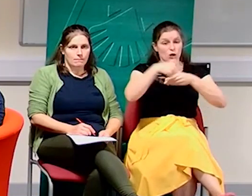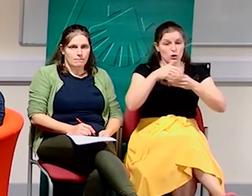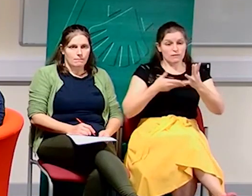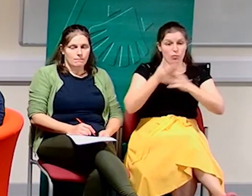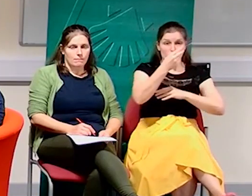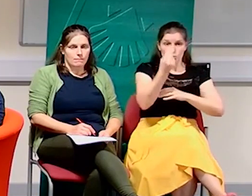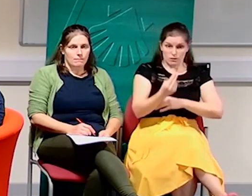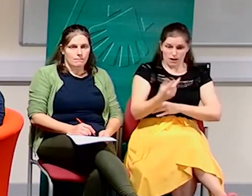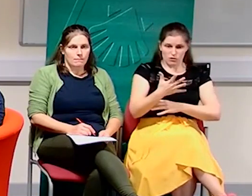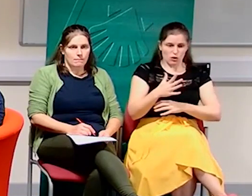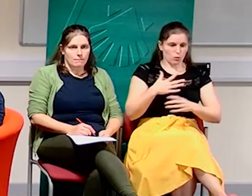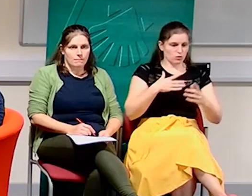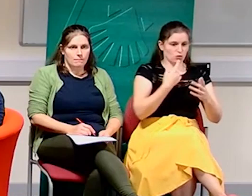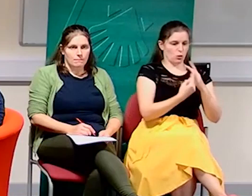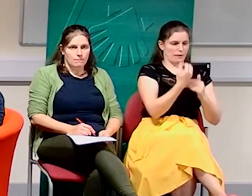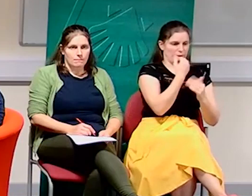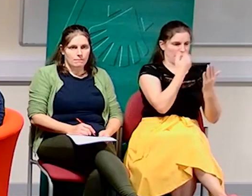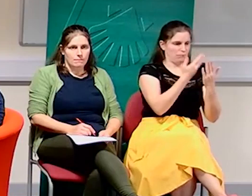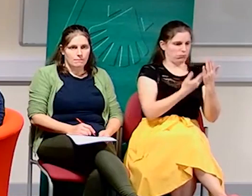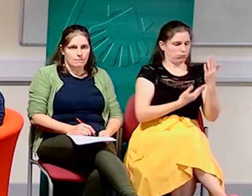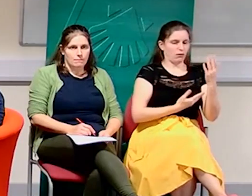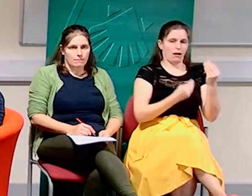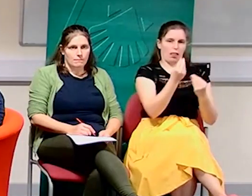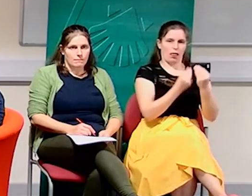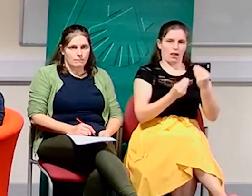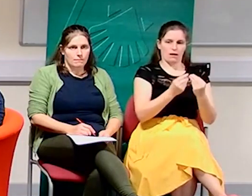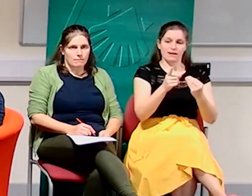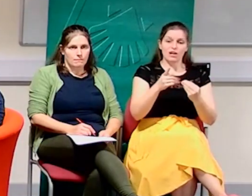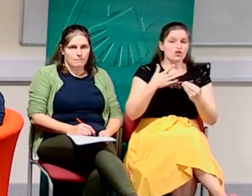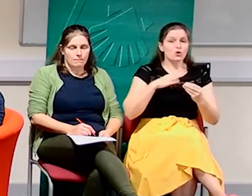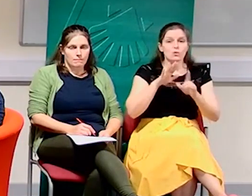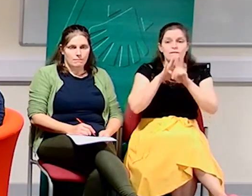force people to disclose if they don't feel that it is a safe and cost benefit analysis